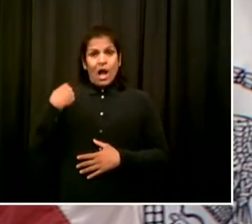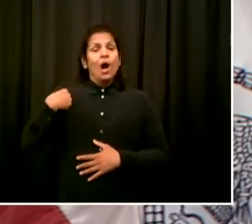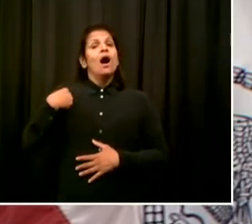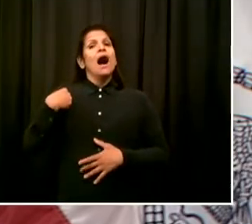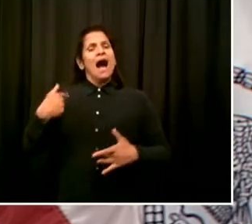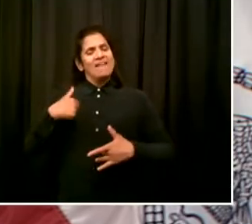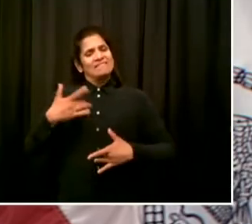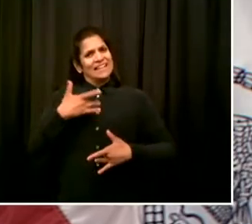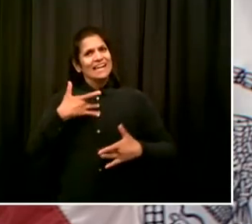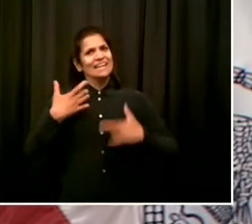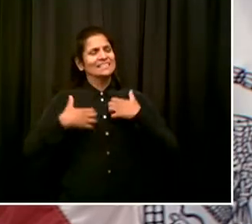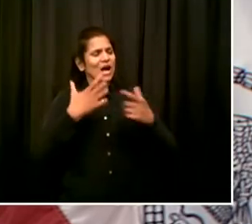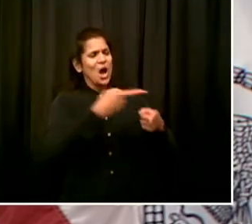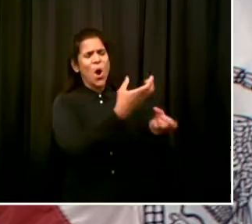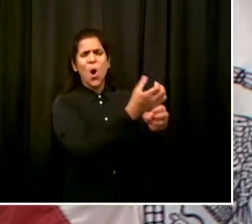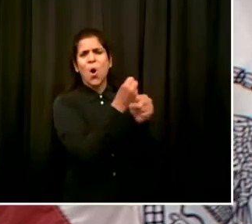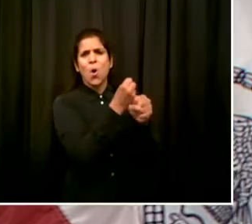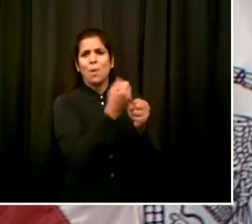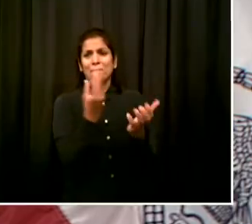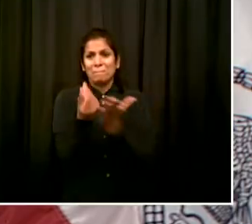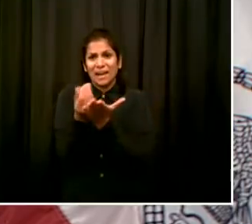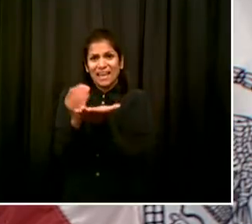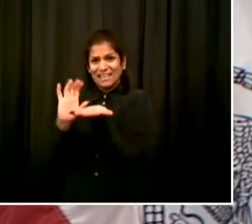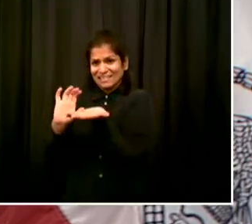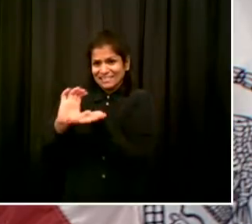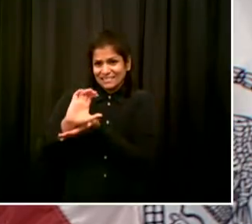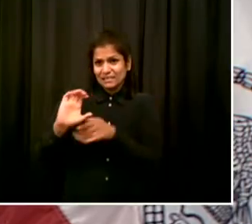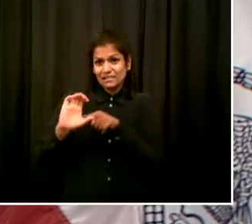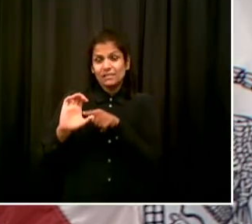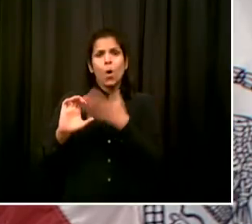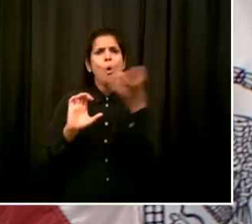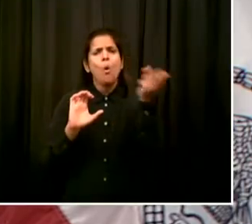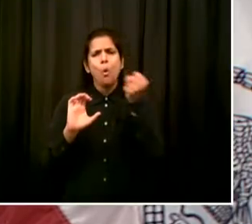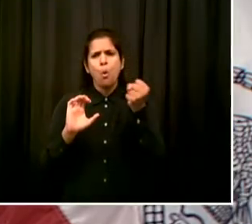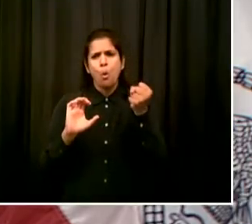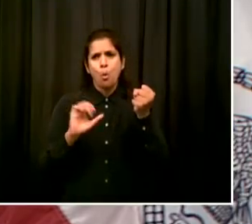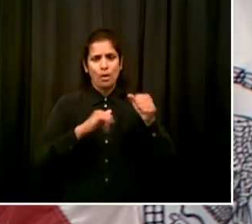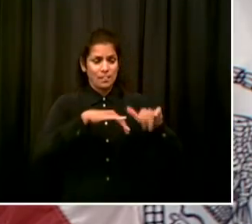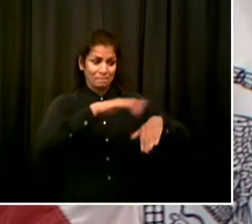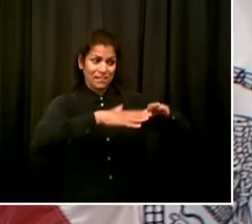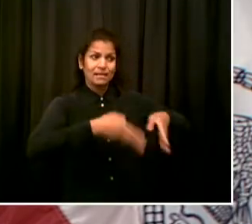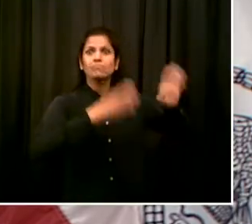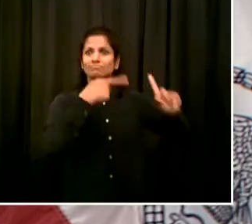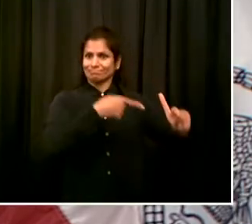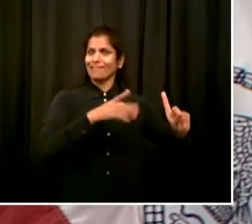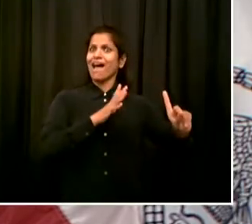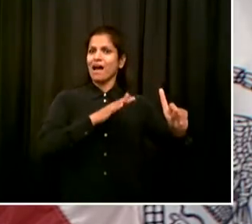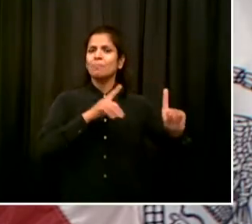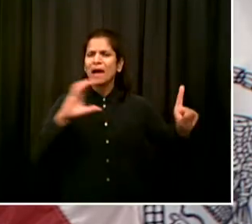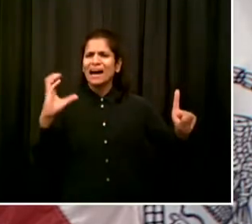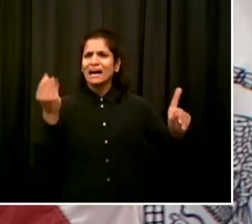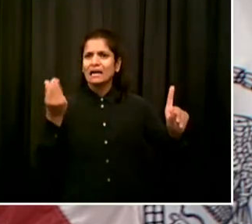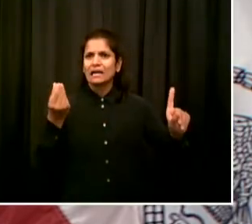RESPONSE TIME ALL THE TIME AND THIS IS SOMETNHIG HTATI THINK WILL HAPPEN AT SOME POINT DURING THE